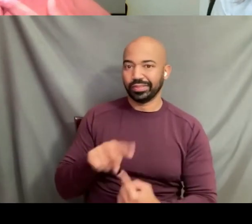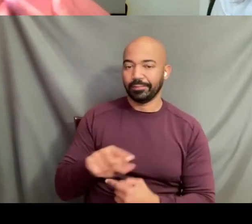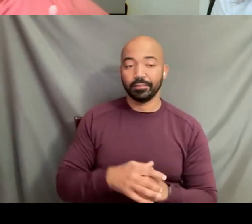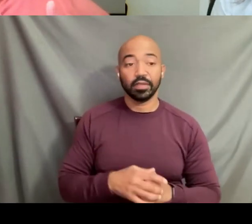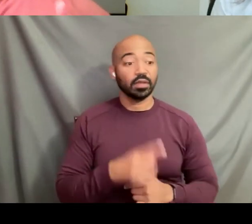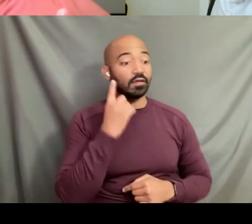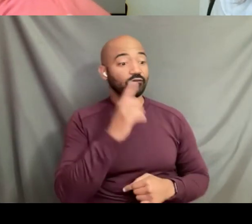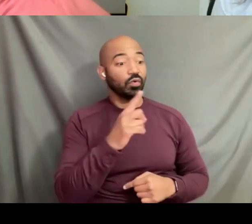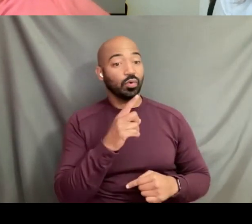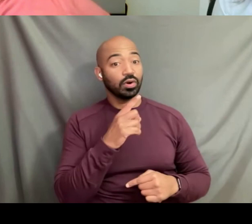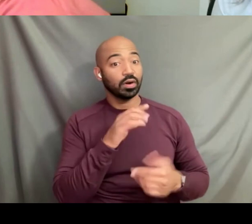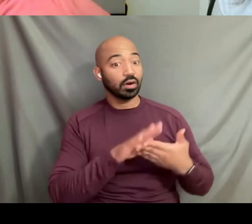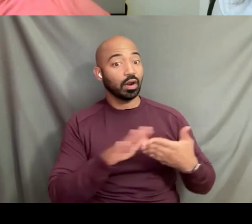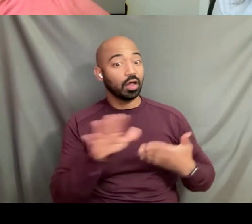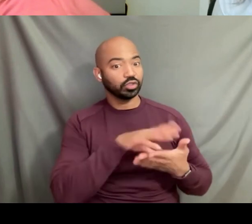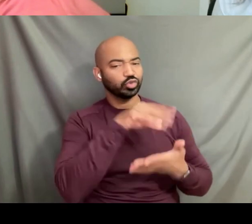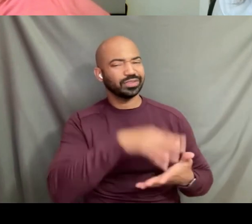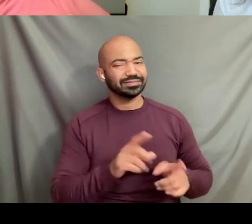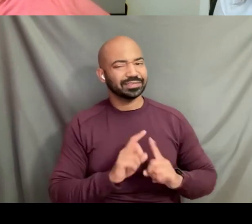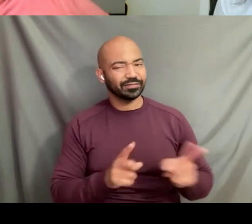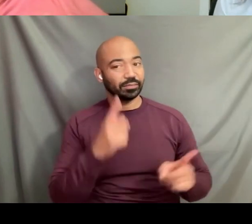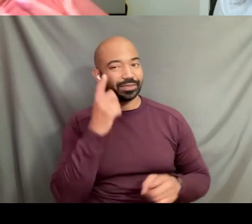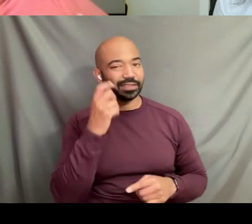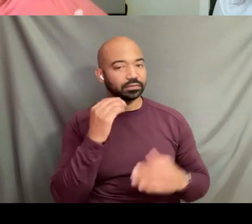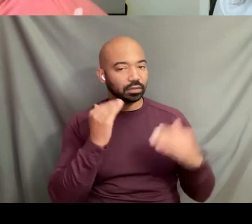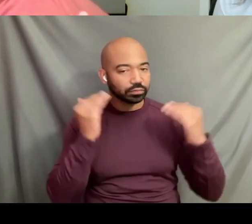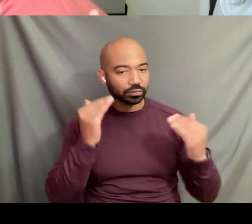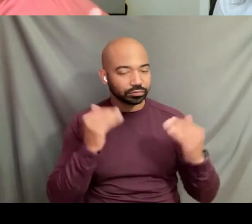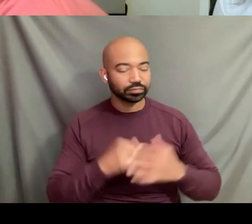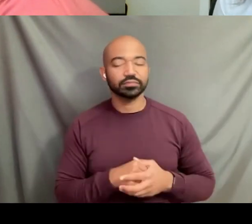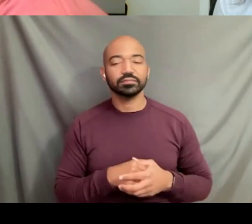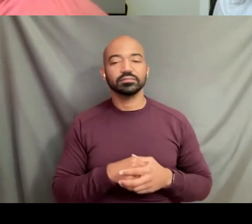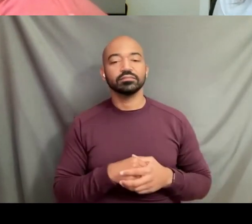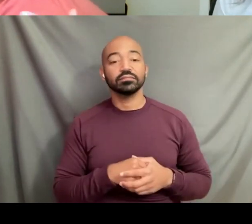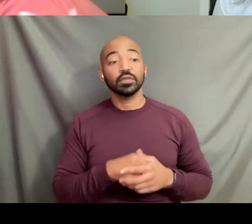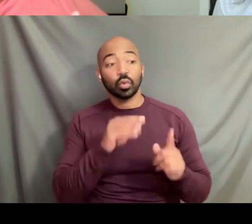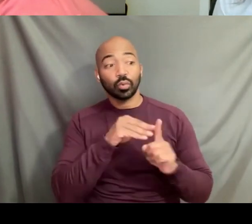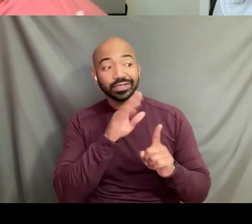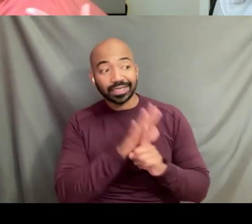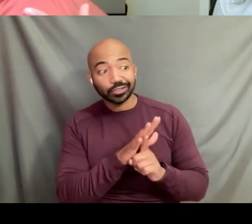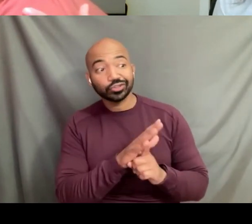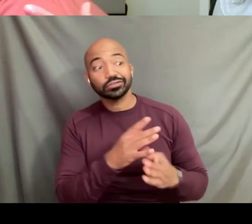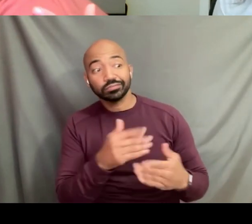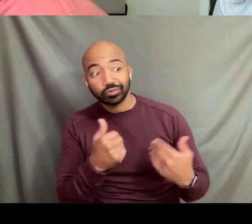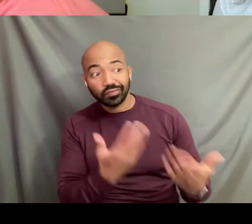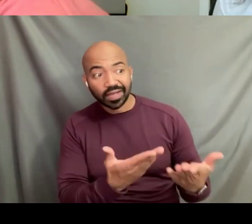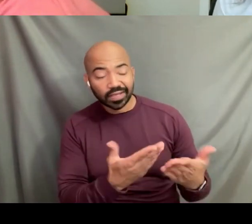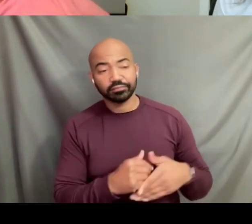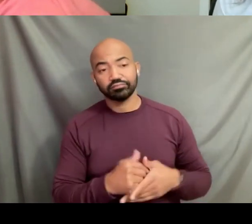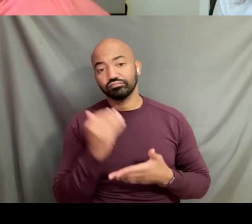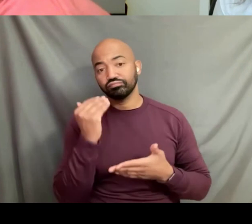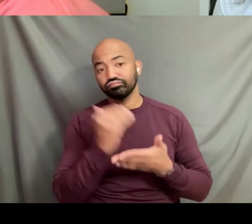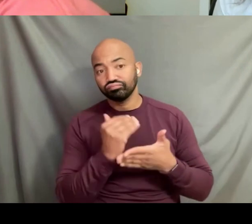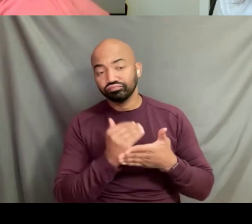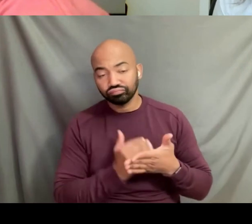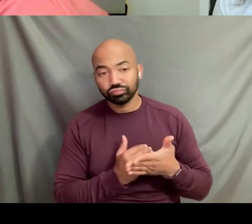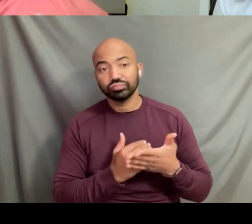they come away from the orientation with the same recommendations, but it's provided to them and we